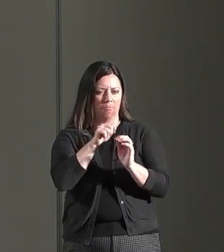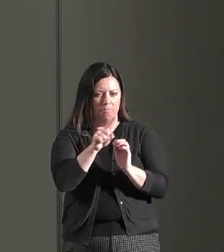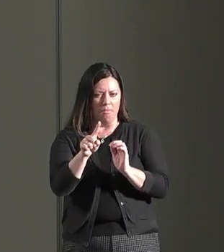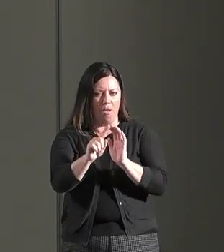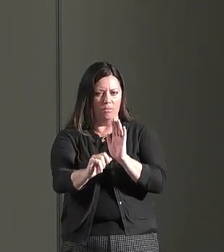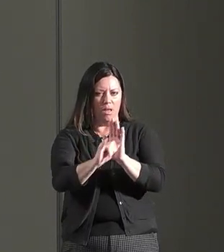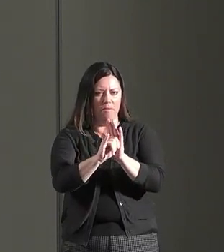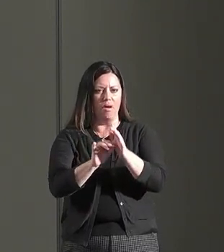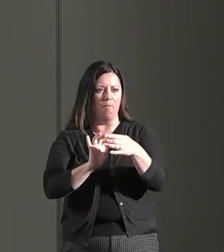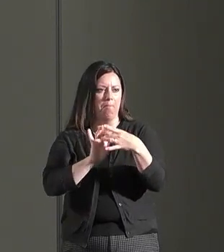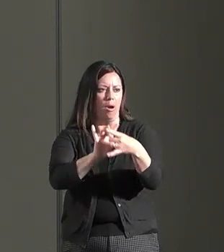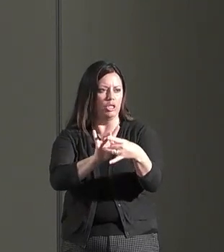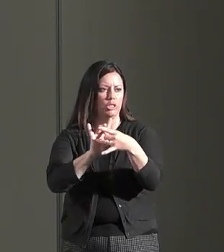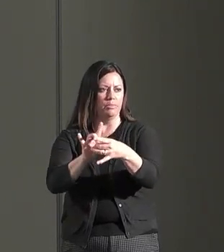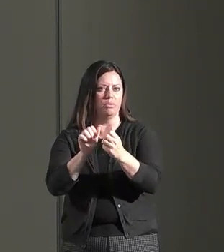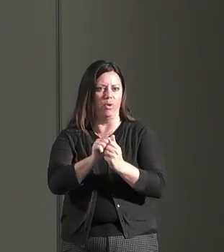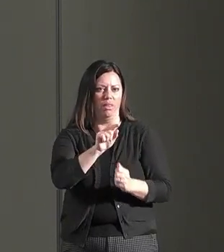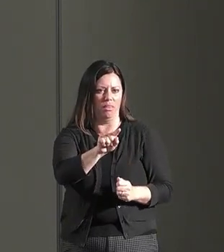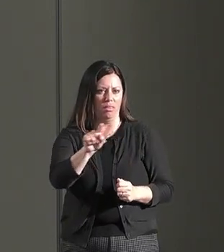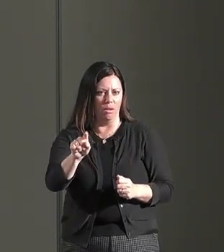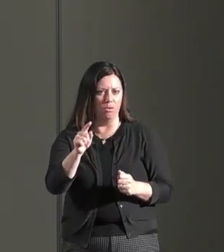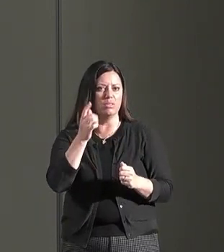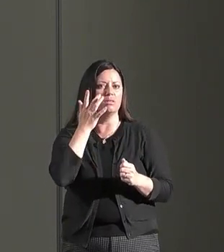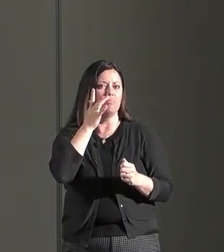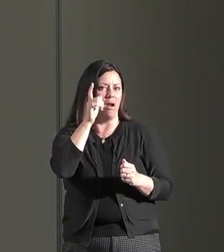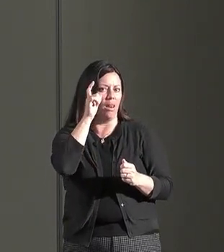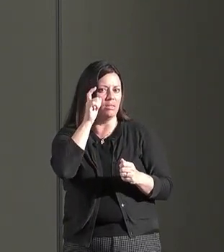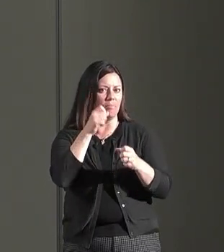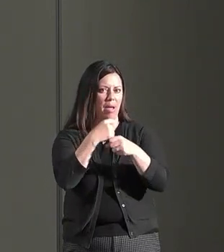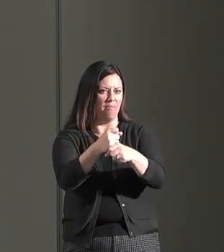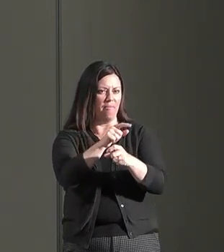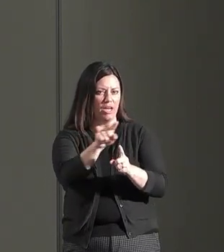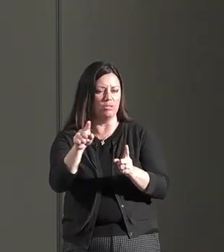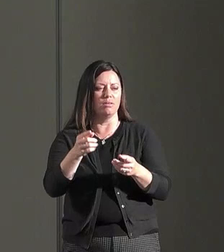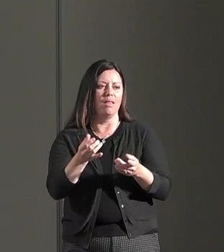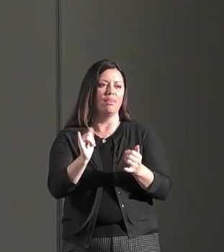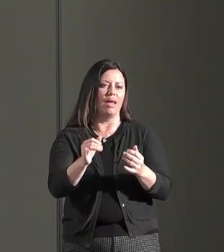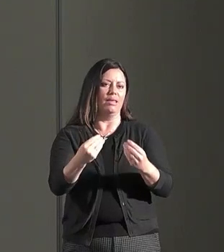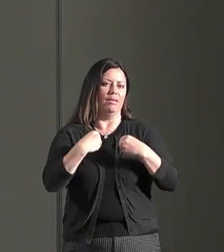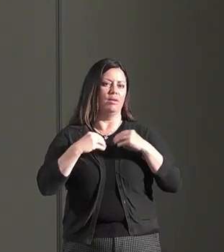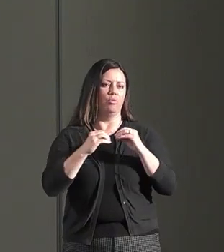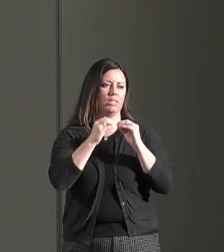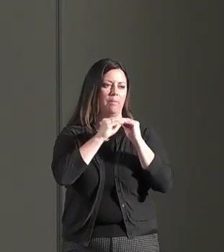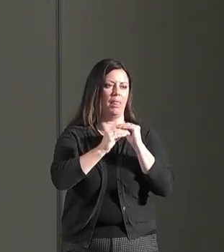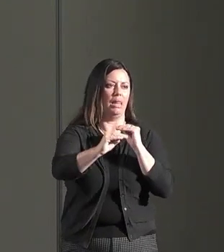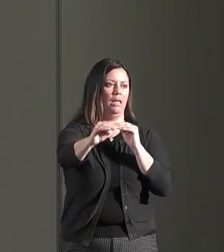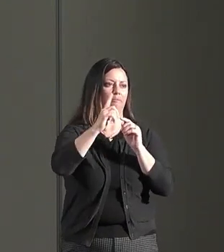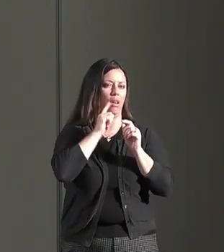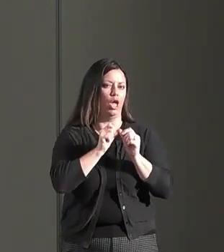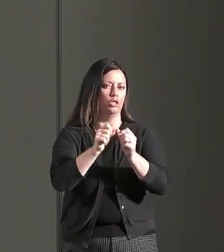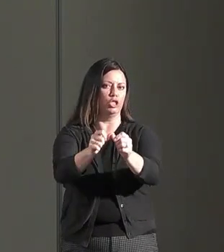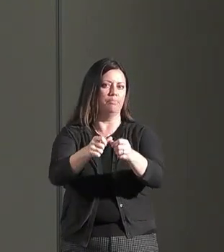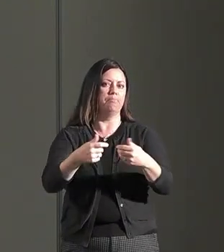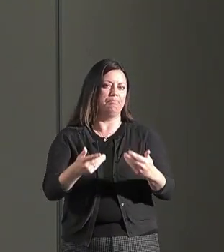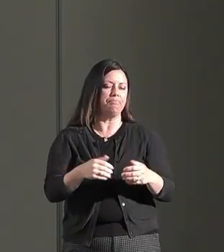with smart glasses manufacturers that gives a lit of stability in the long term. For example,